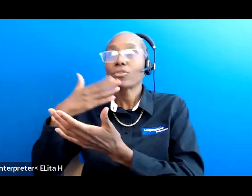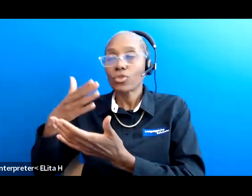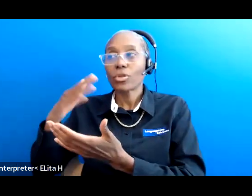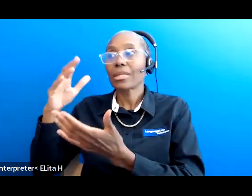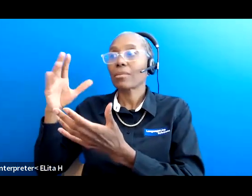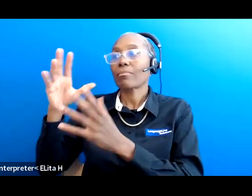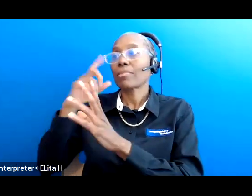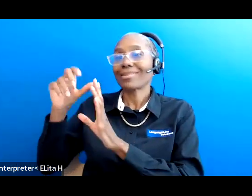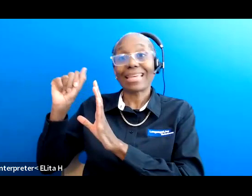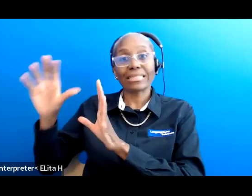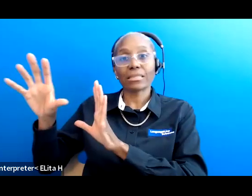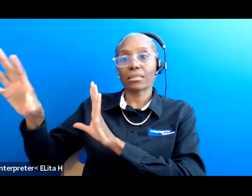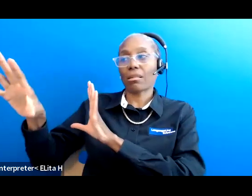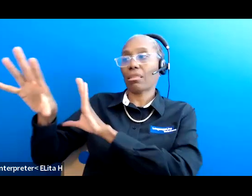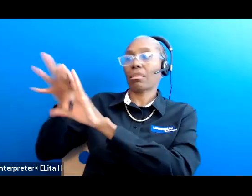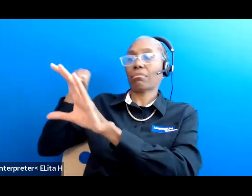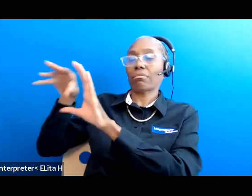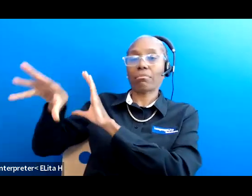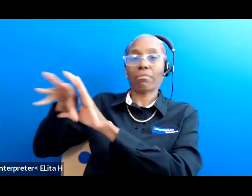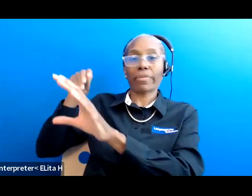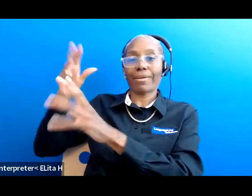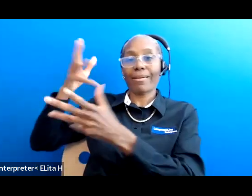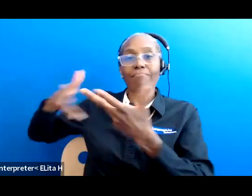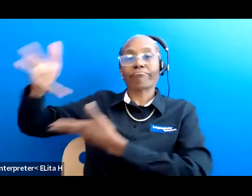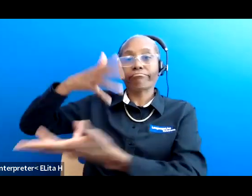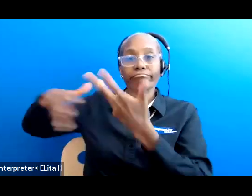And that humidity collection takes hours and hours and hours to